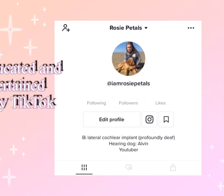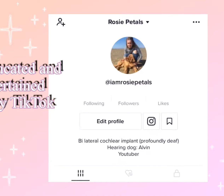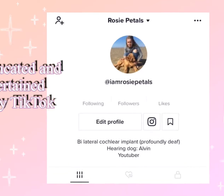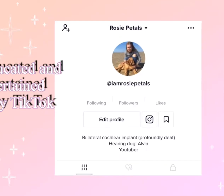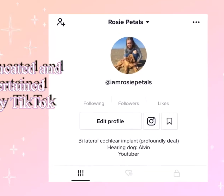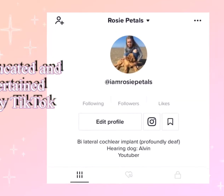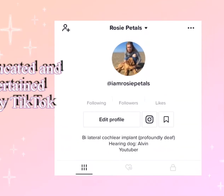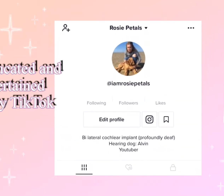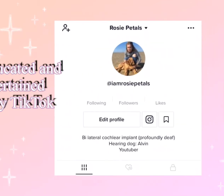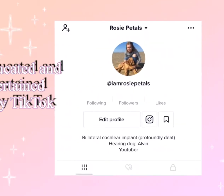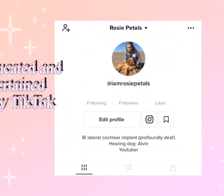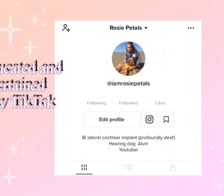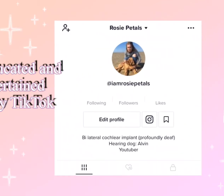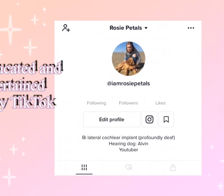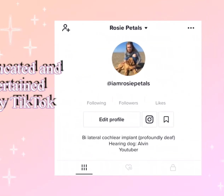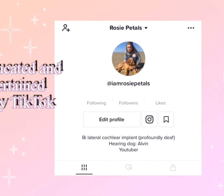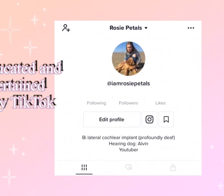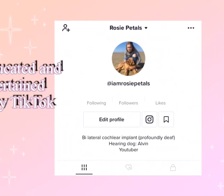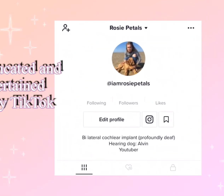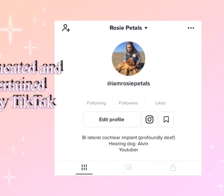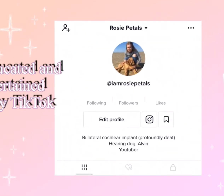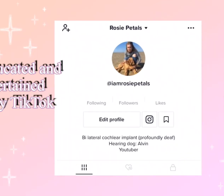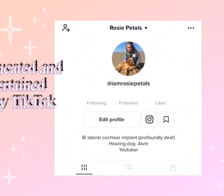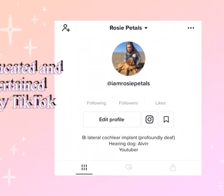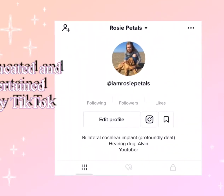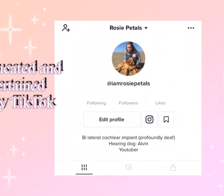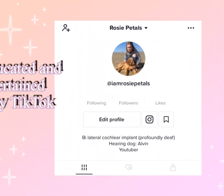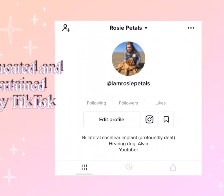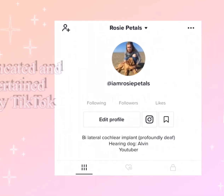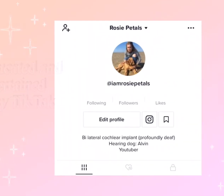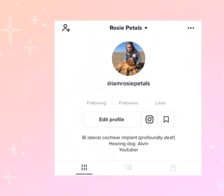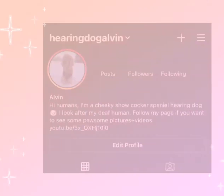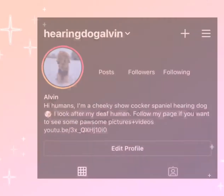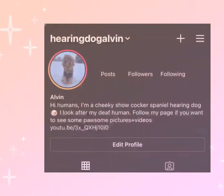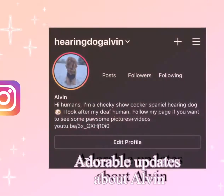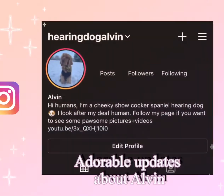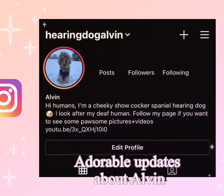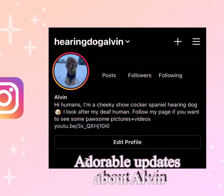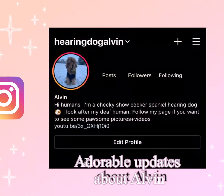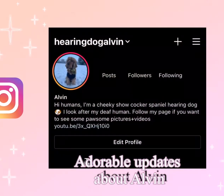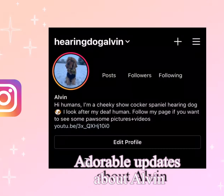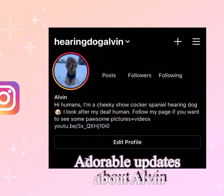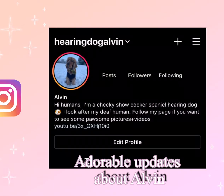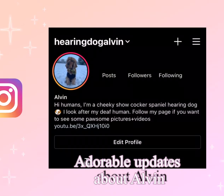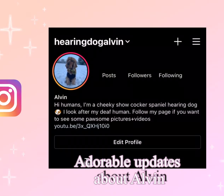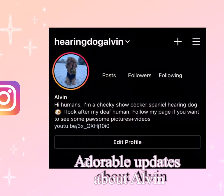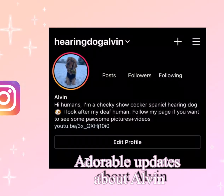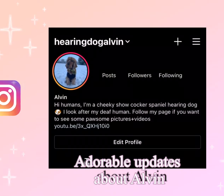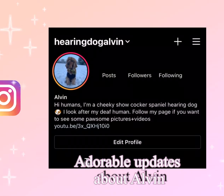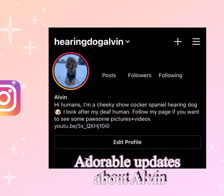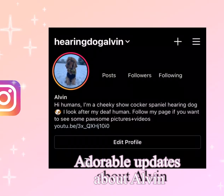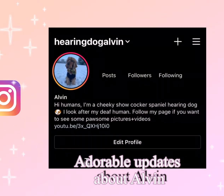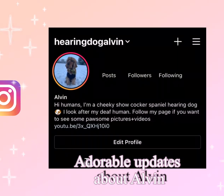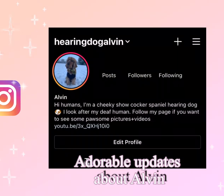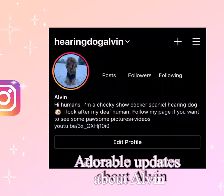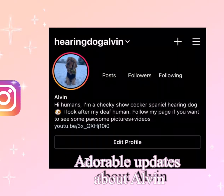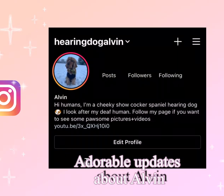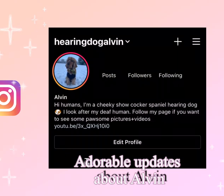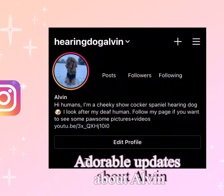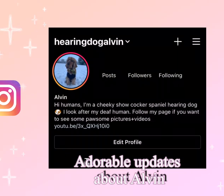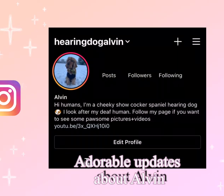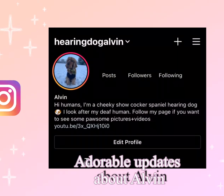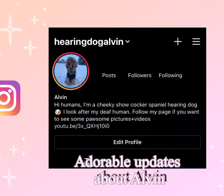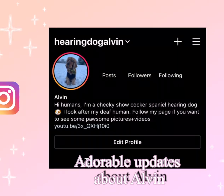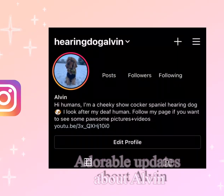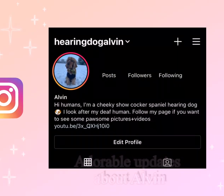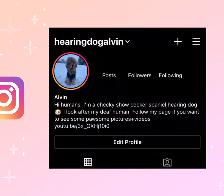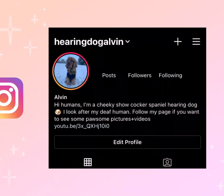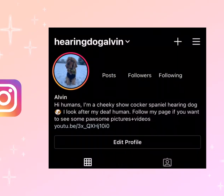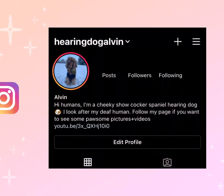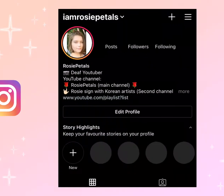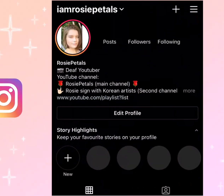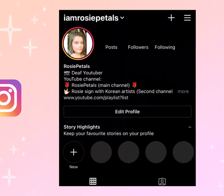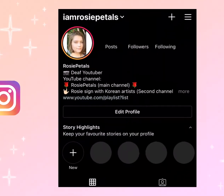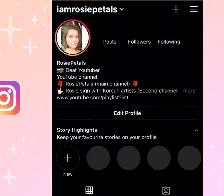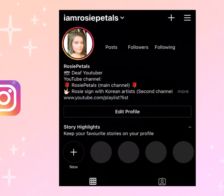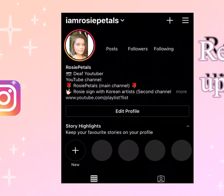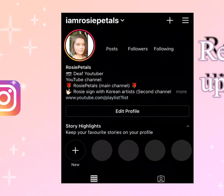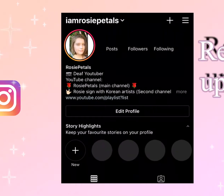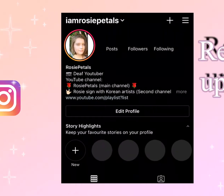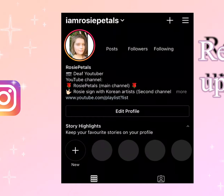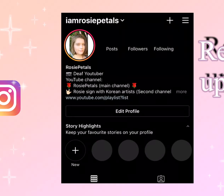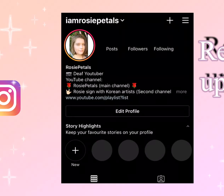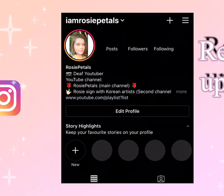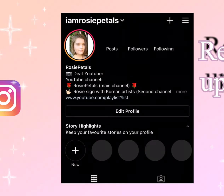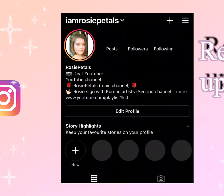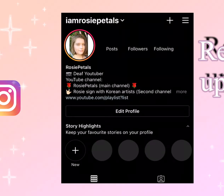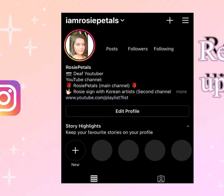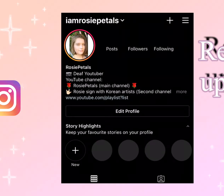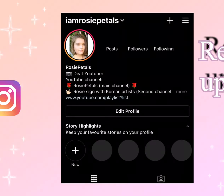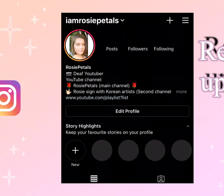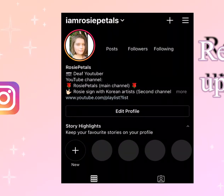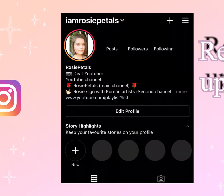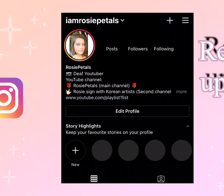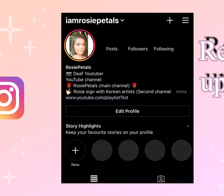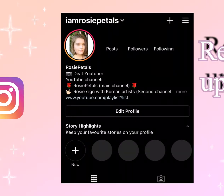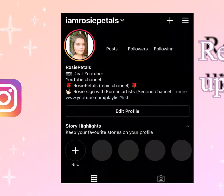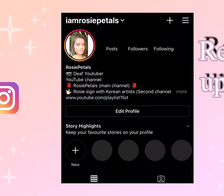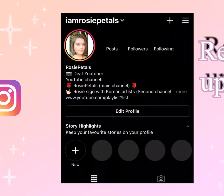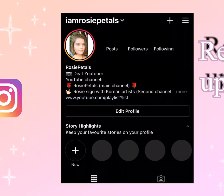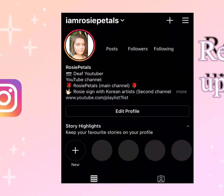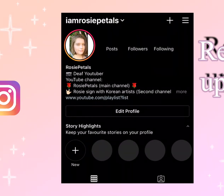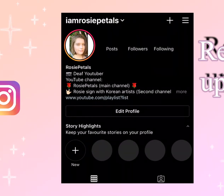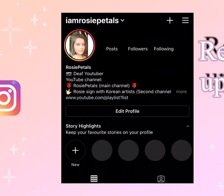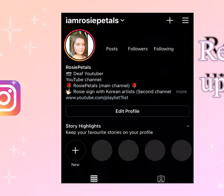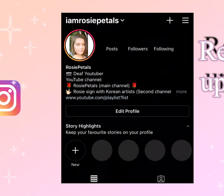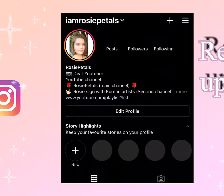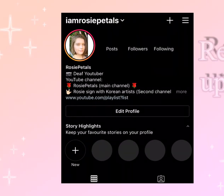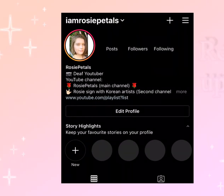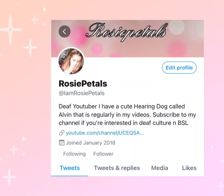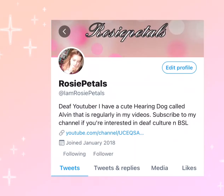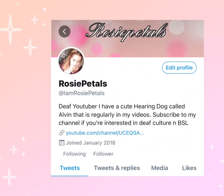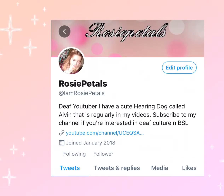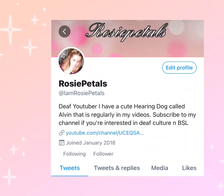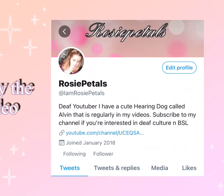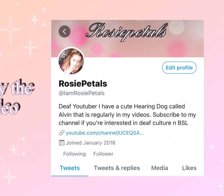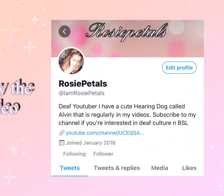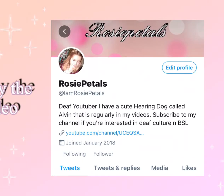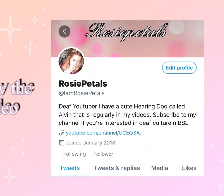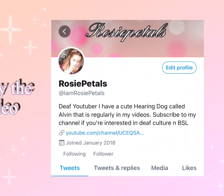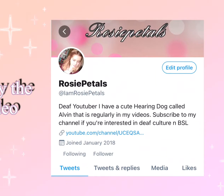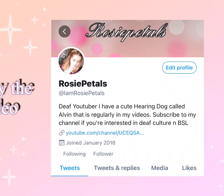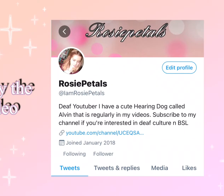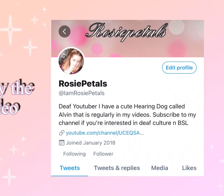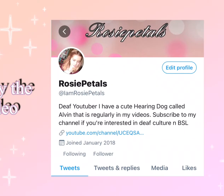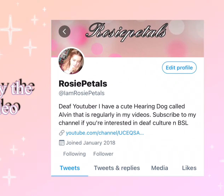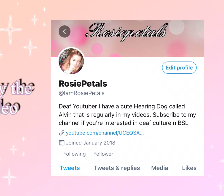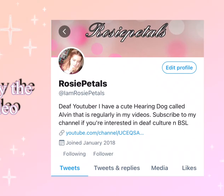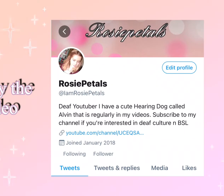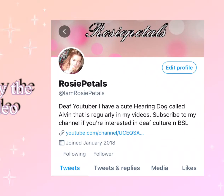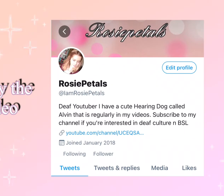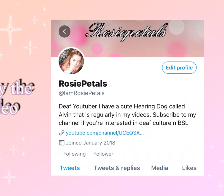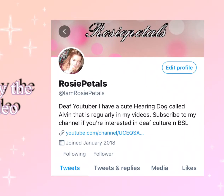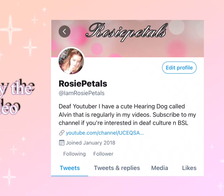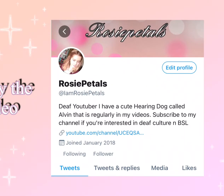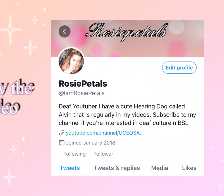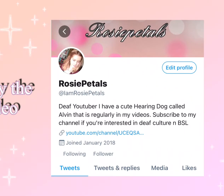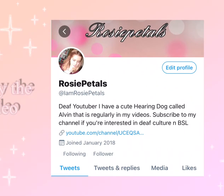*Soft intro song*